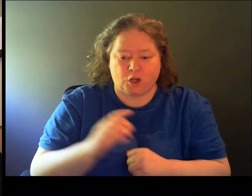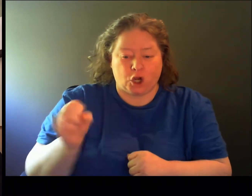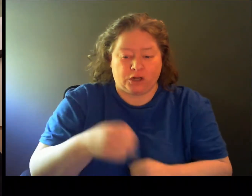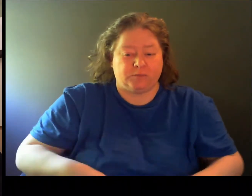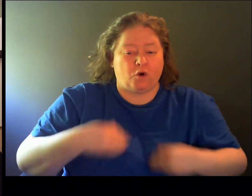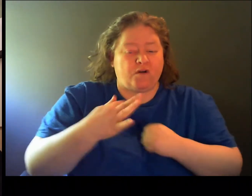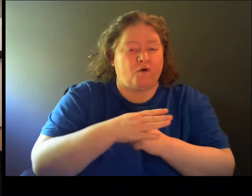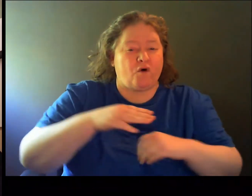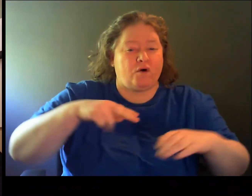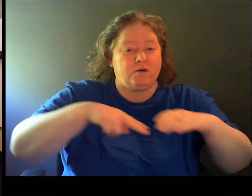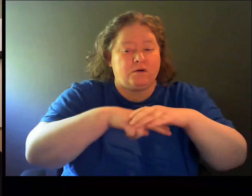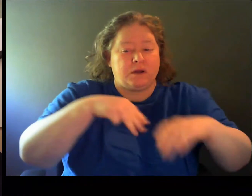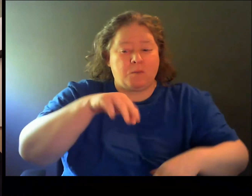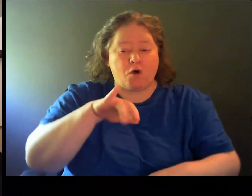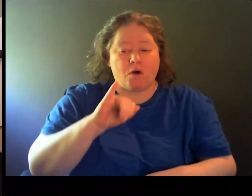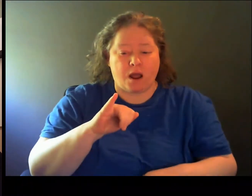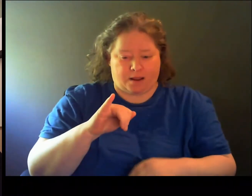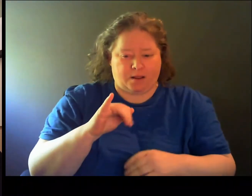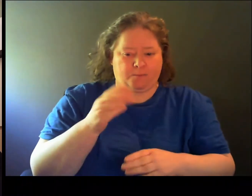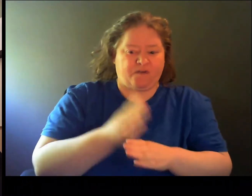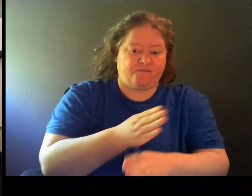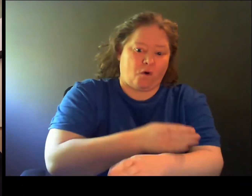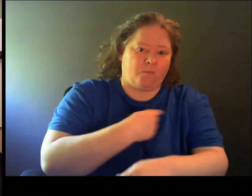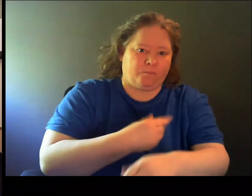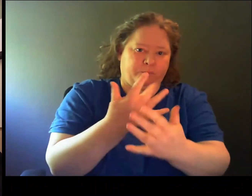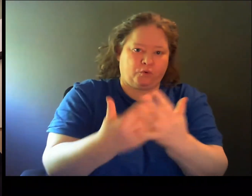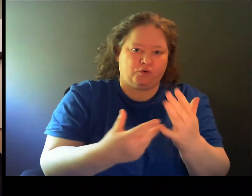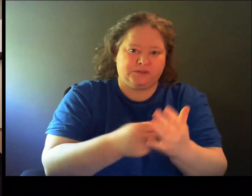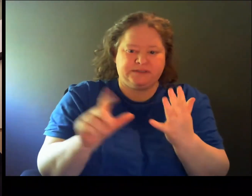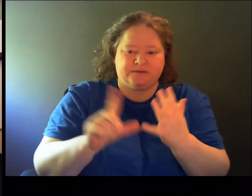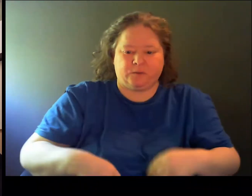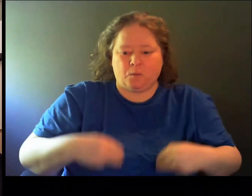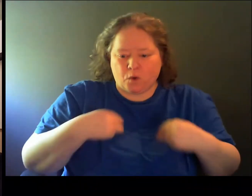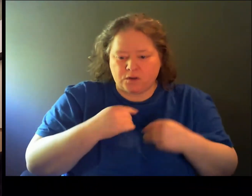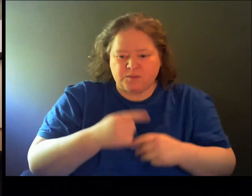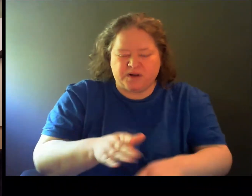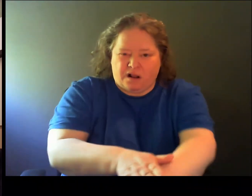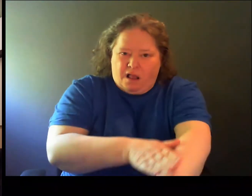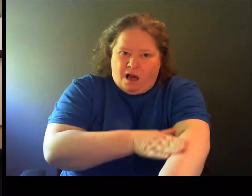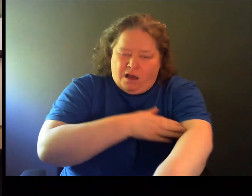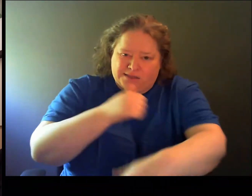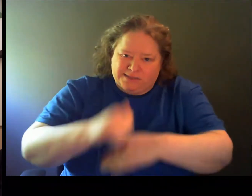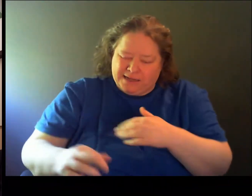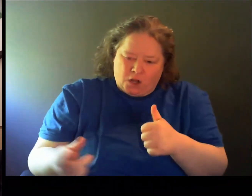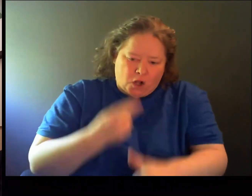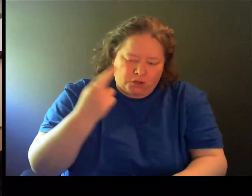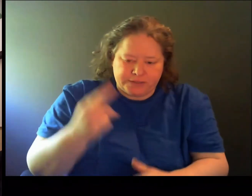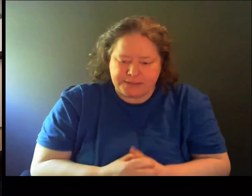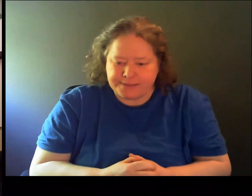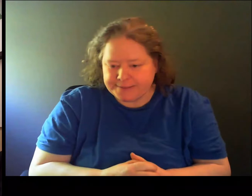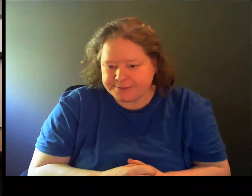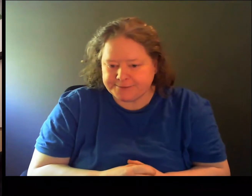I was in early this morning for an MRI scan before I went for my bloods at 7.00a.m,